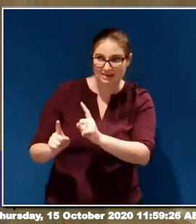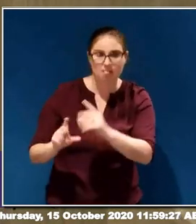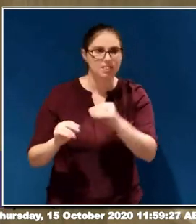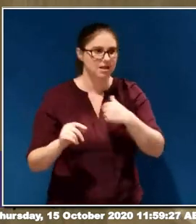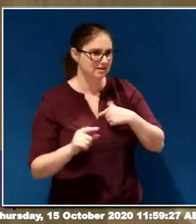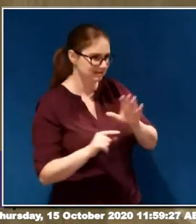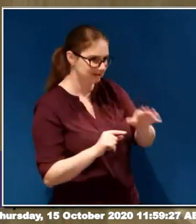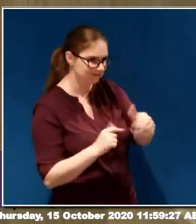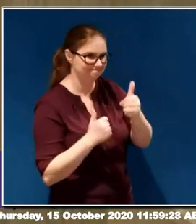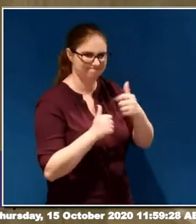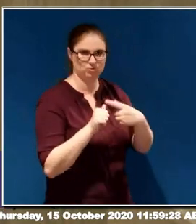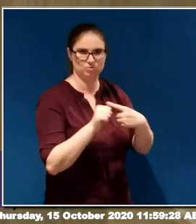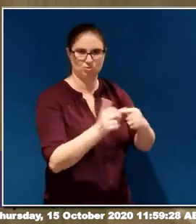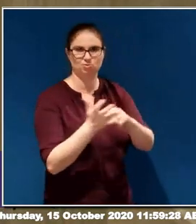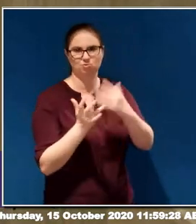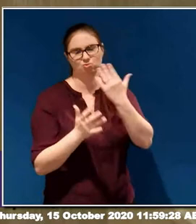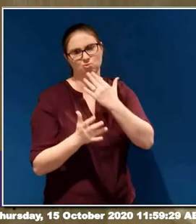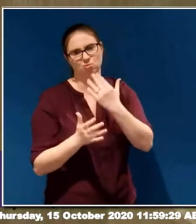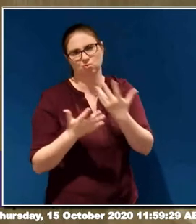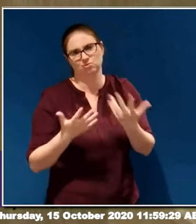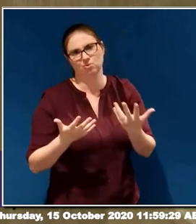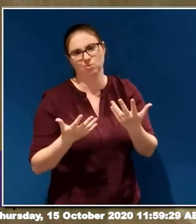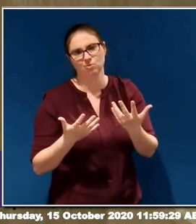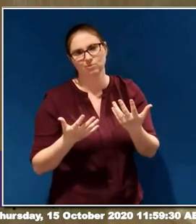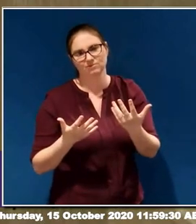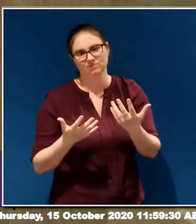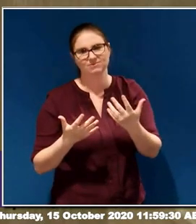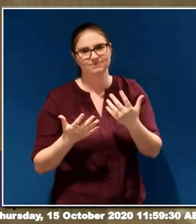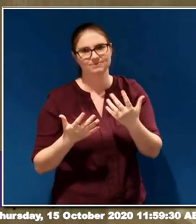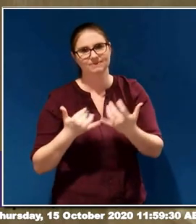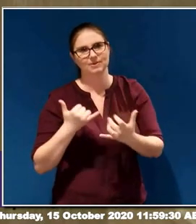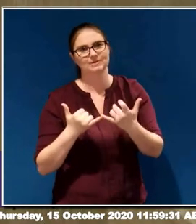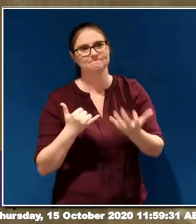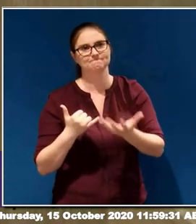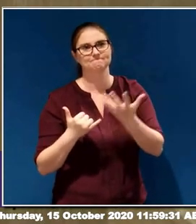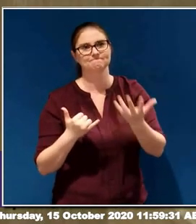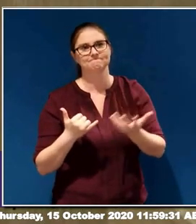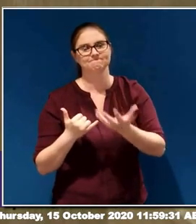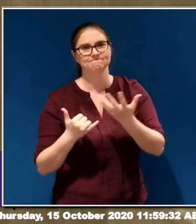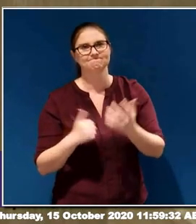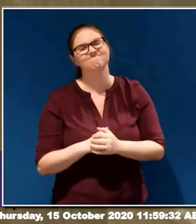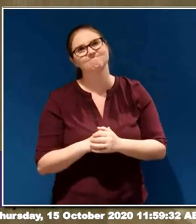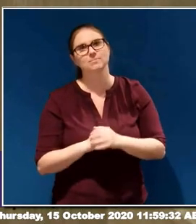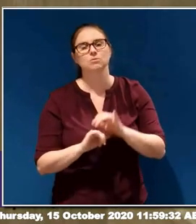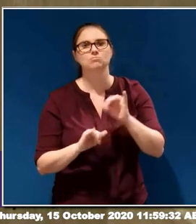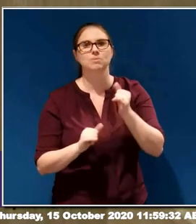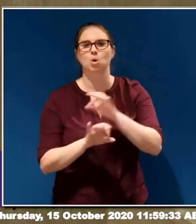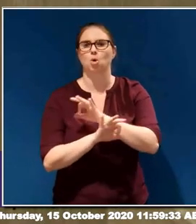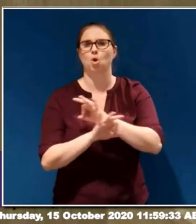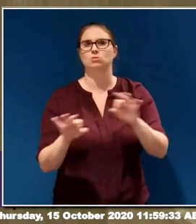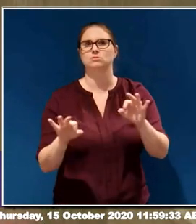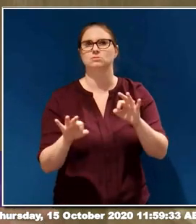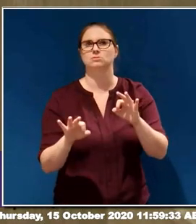So it was probably not a really focused support at that time.